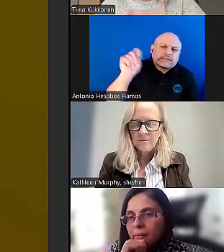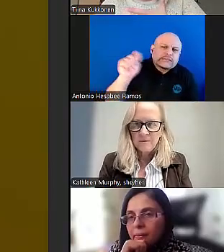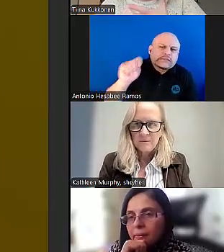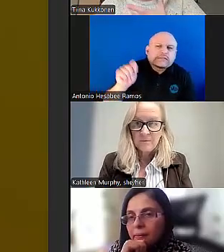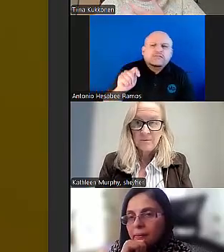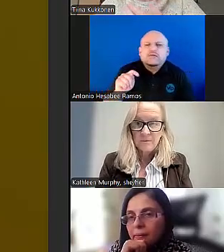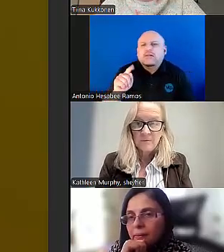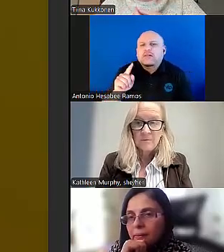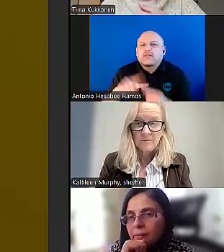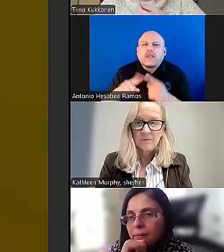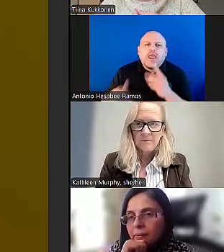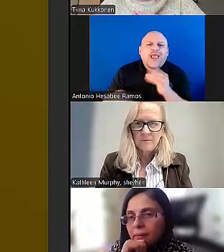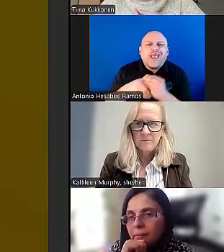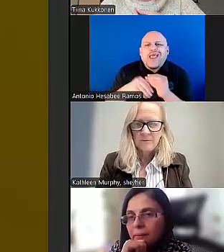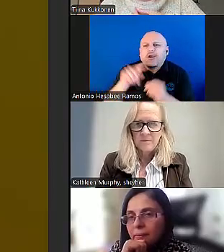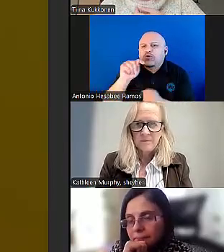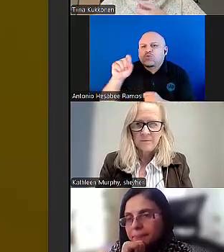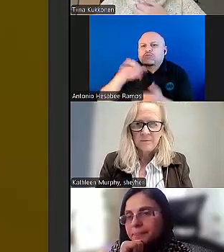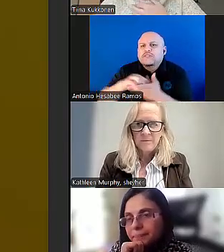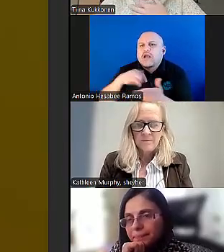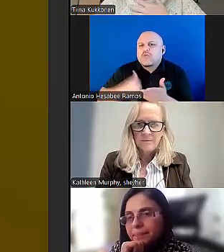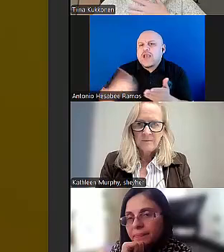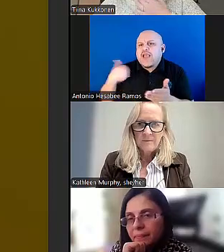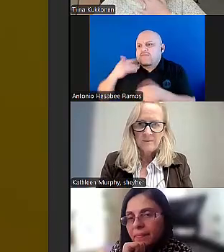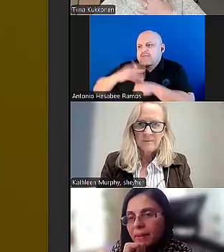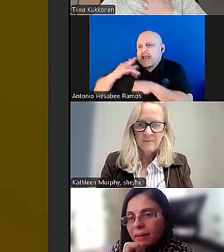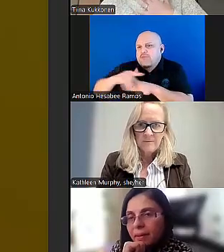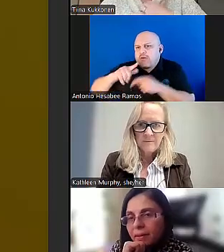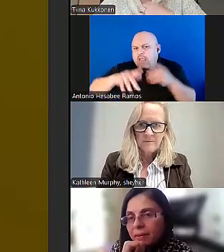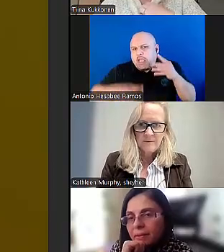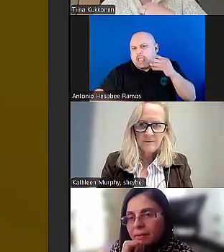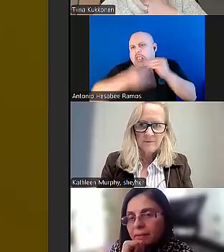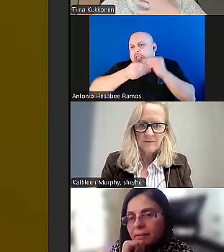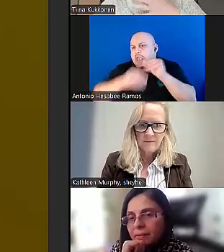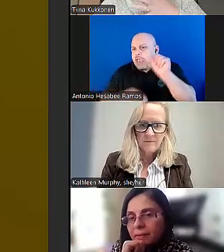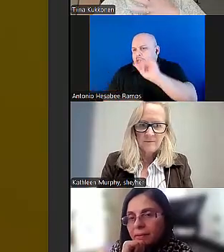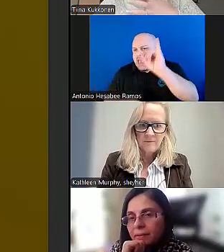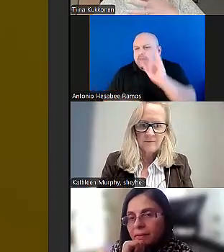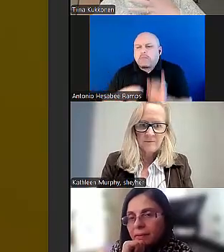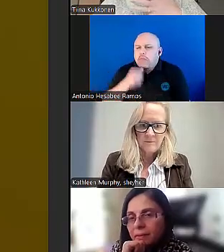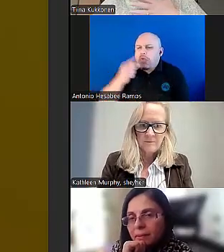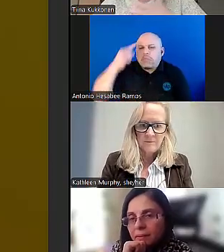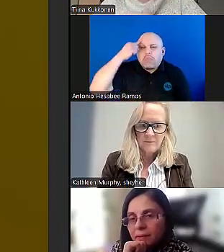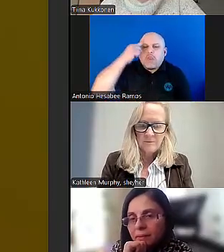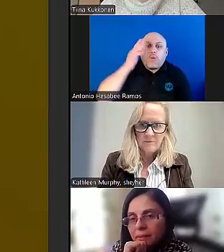tools that we have at our disposal. I don't think that it's going to be a hindrance personally. I